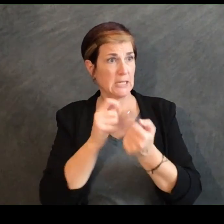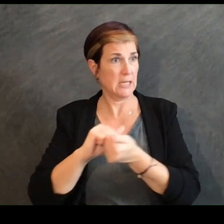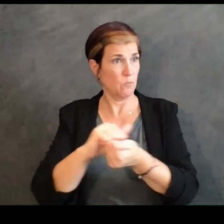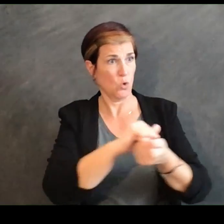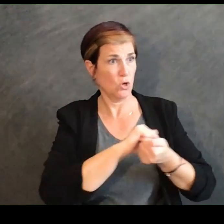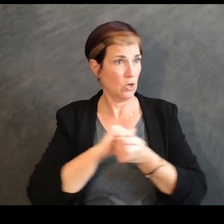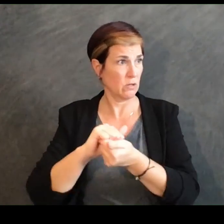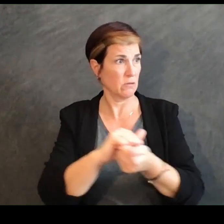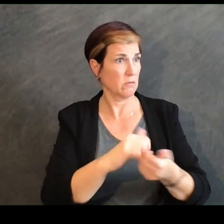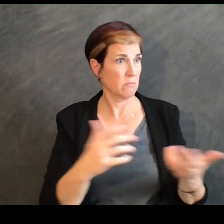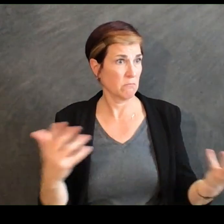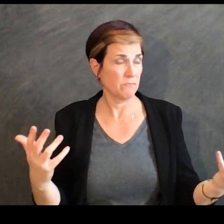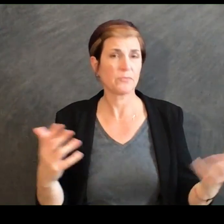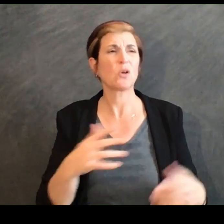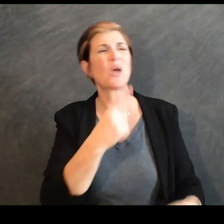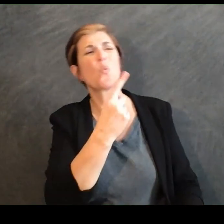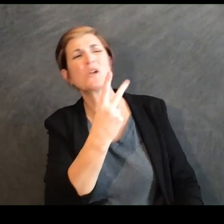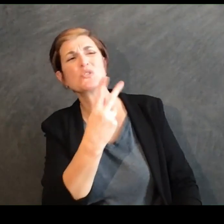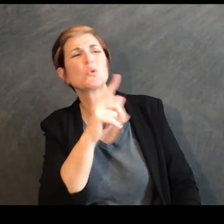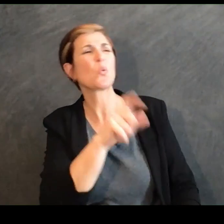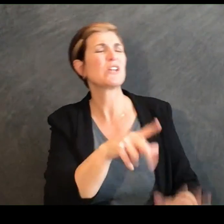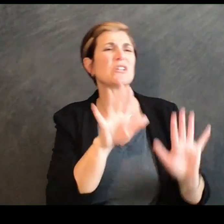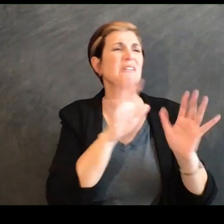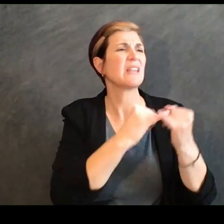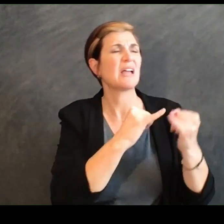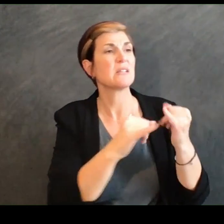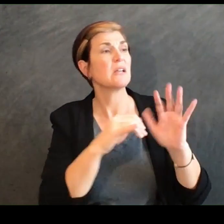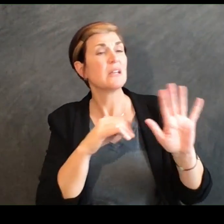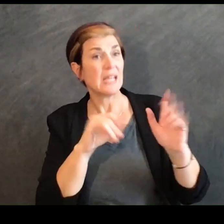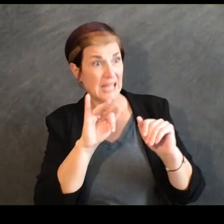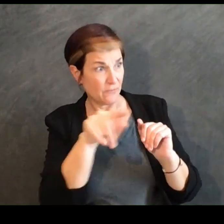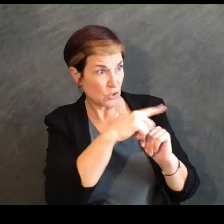right one or two more and if you have if you have questions for these folks does